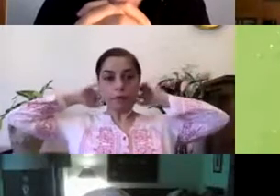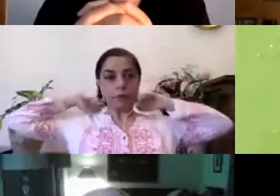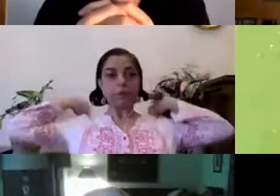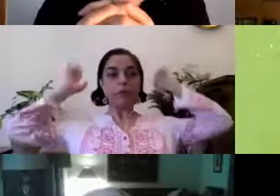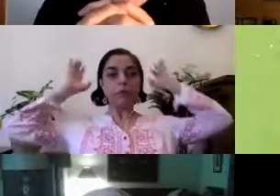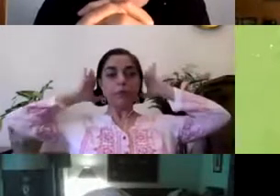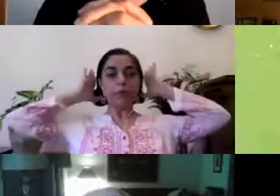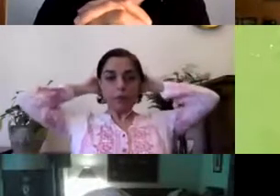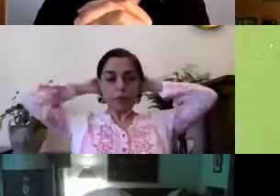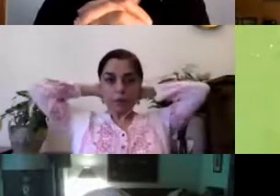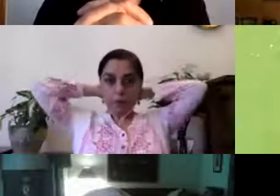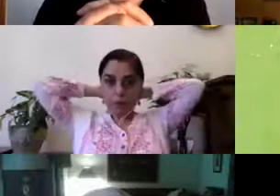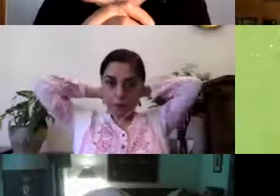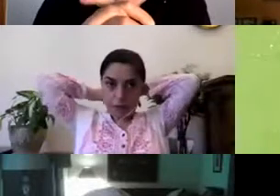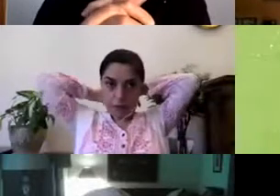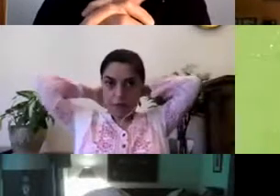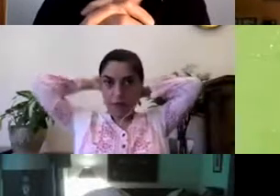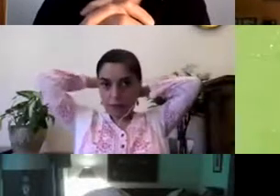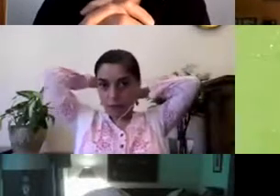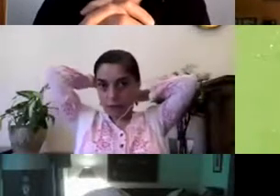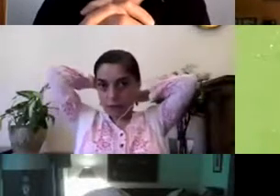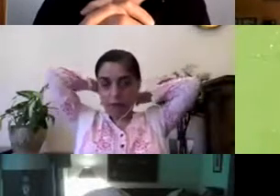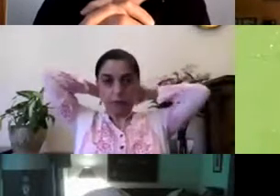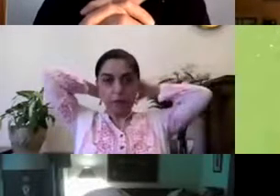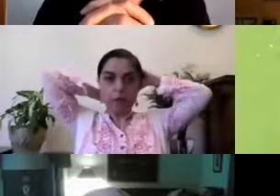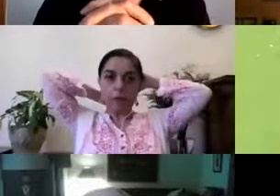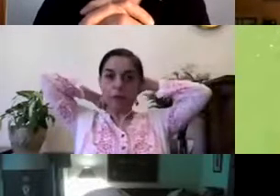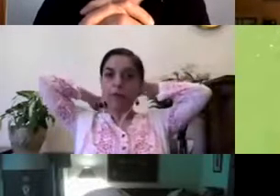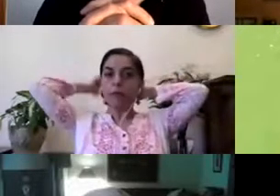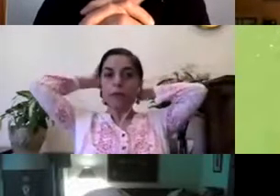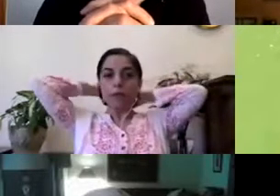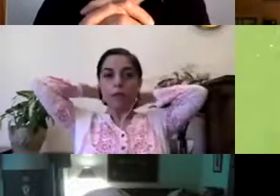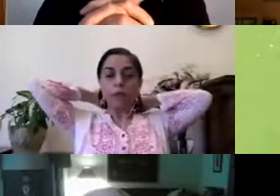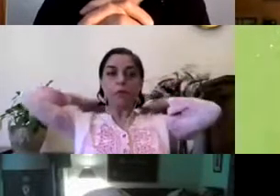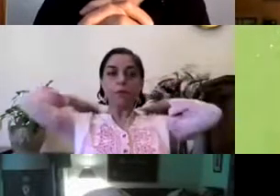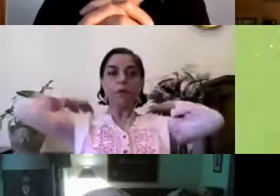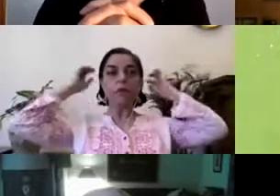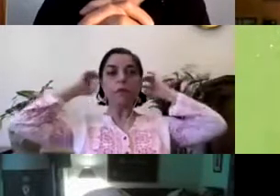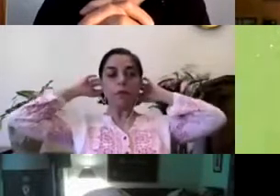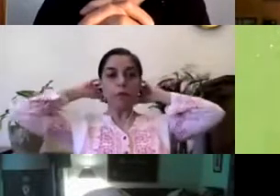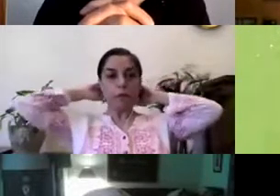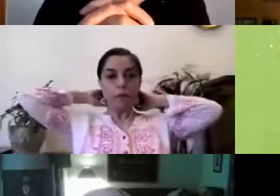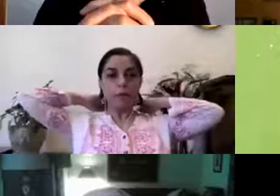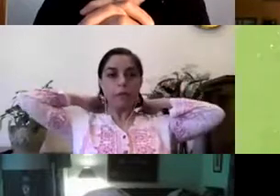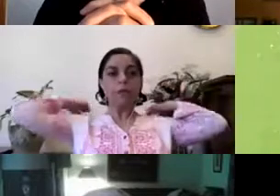we are part of the global community. We too experience authoritarian politics